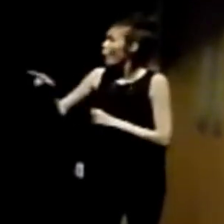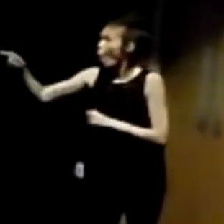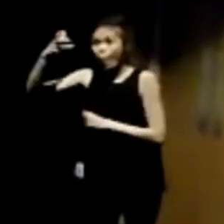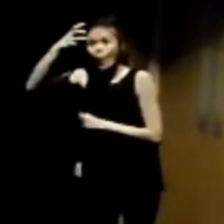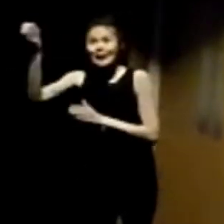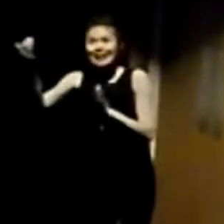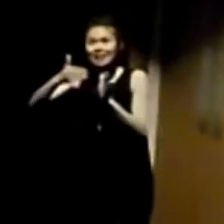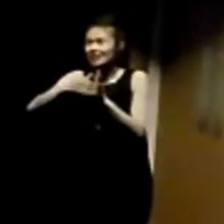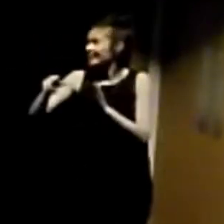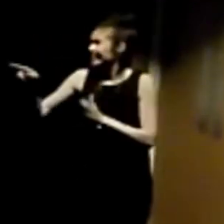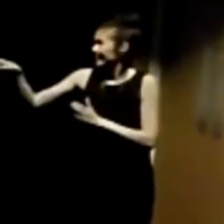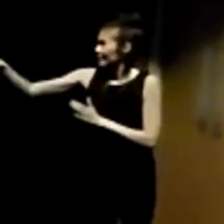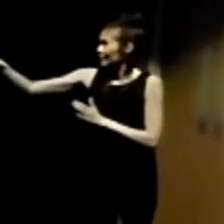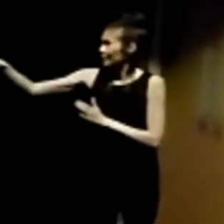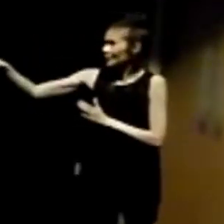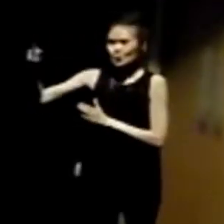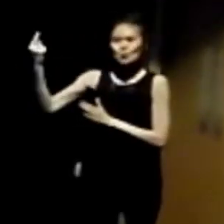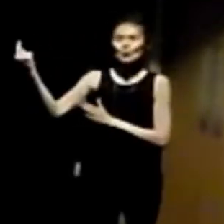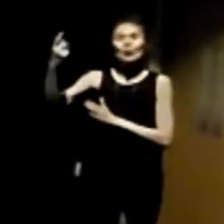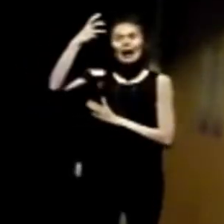Ah yeah, OK, so over here we have King James.